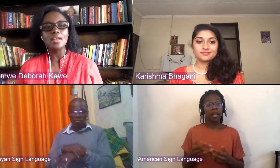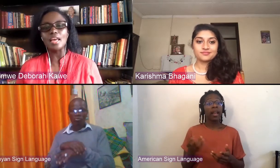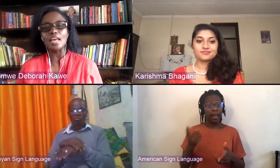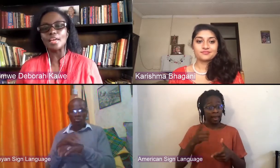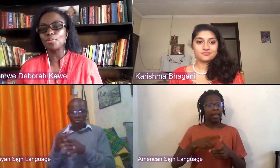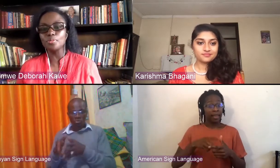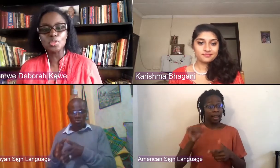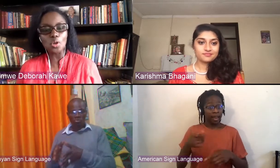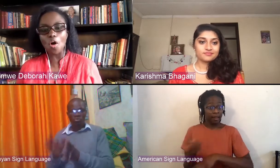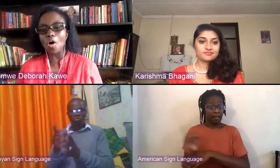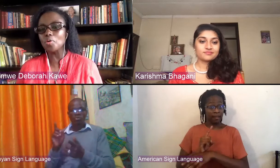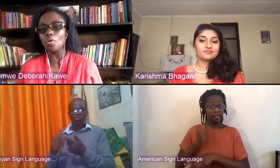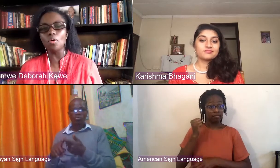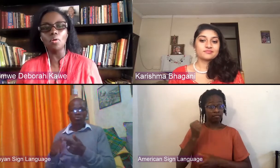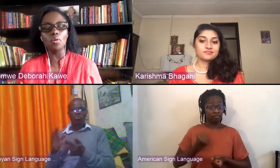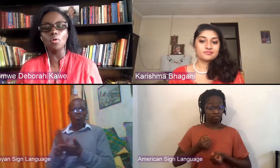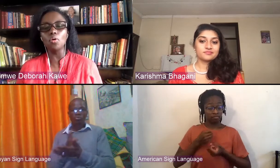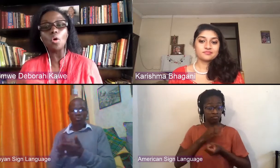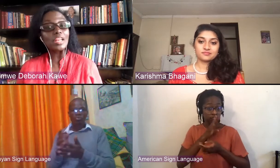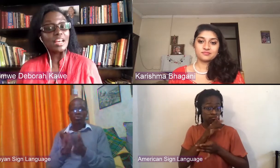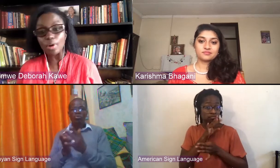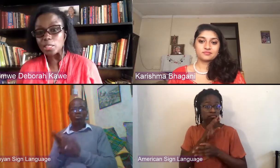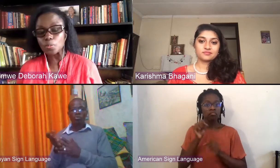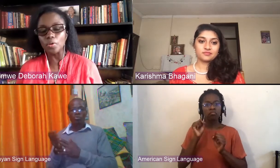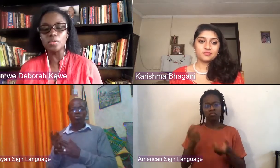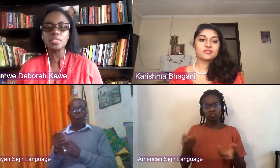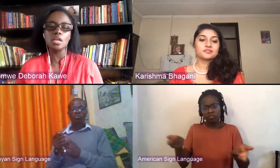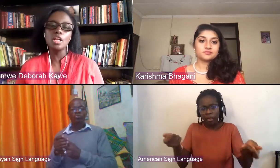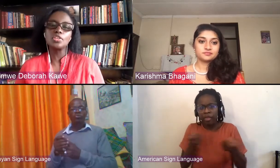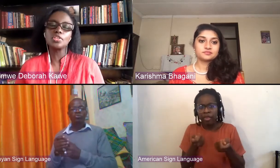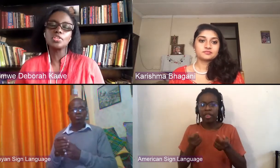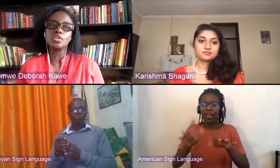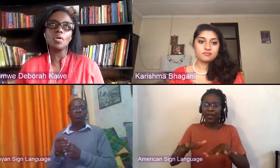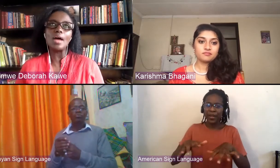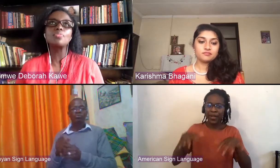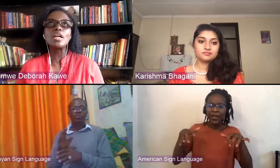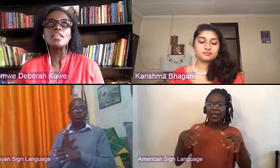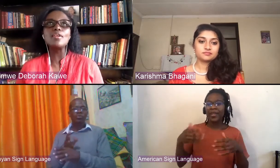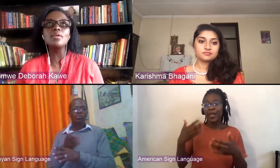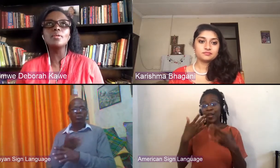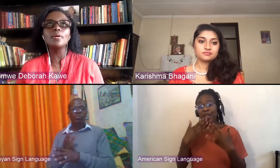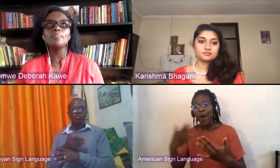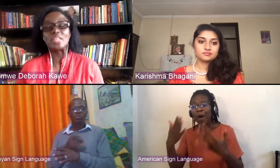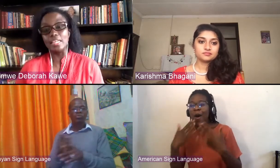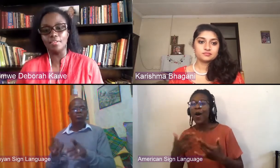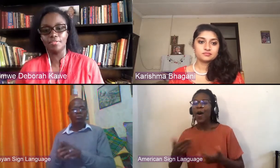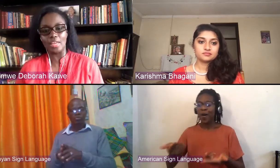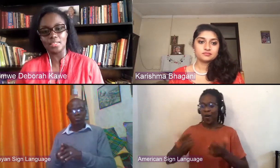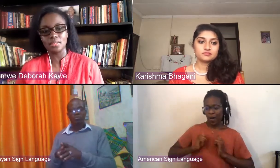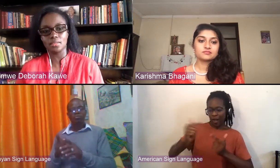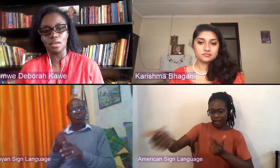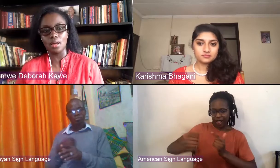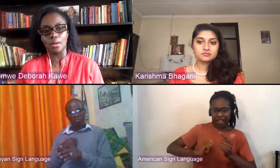like through song or call and response. So I really believe that